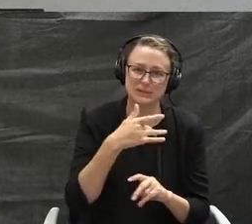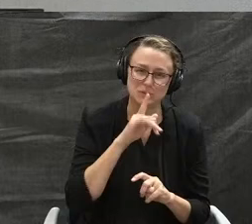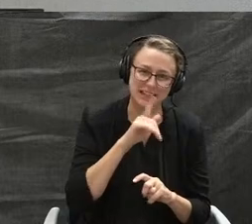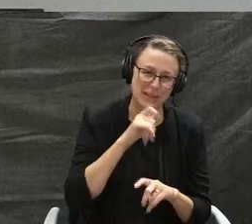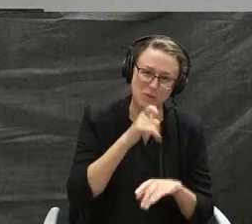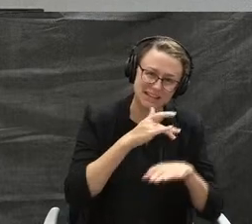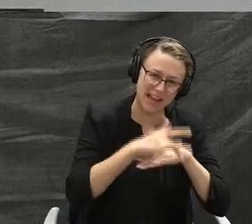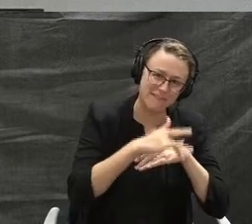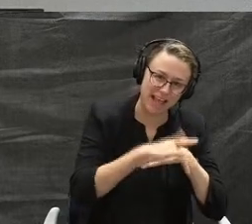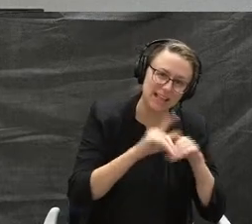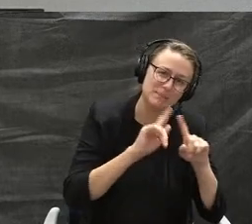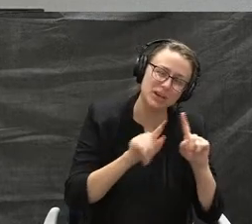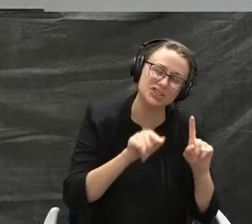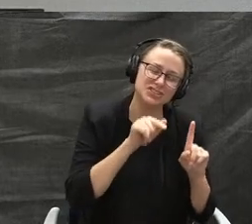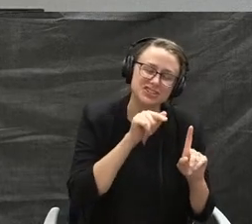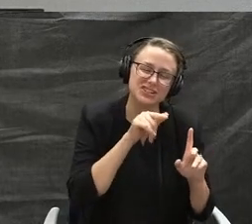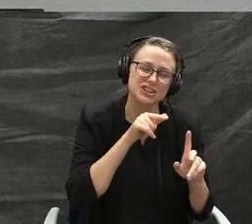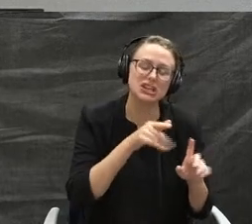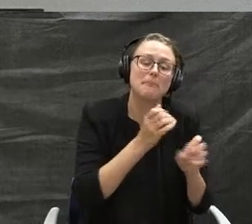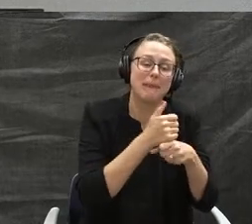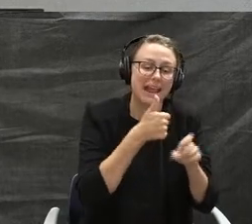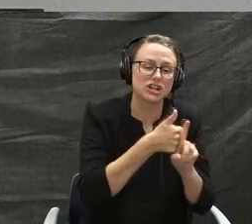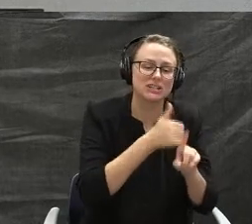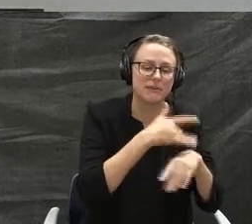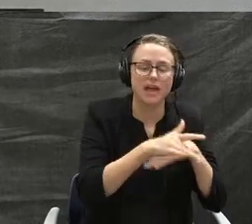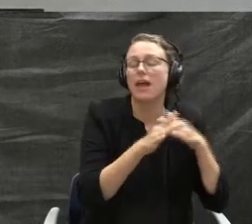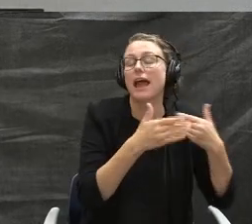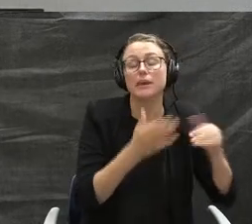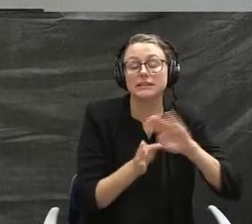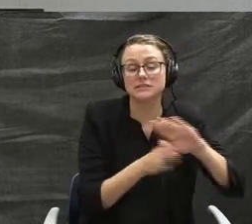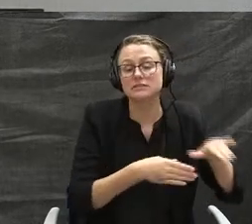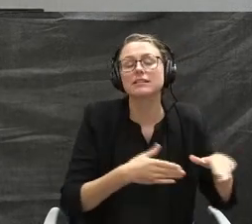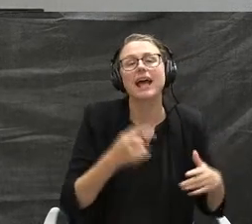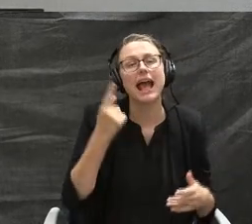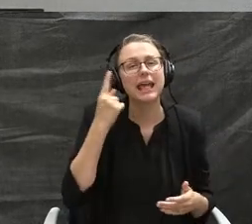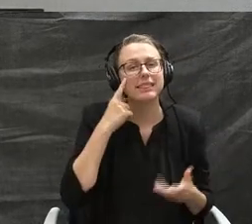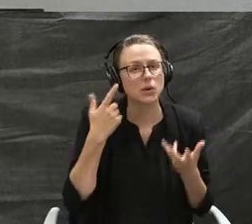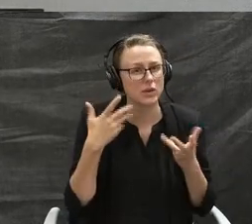so there will be. I think we've already sent that all out to the